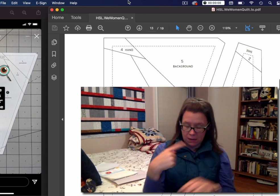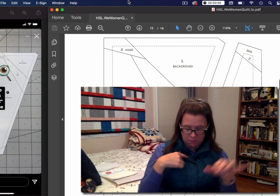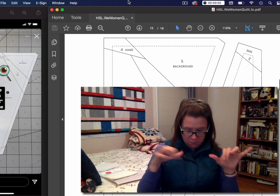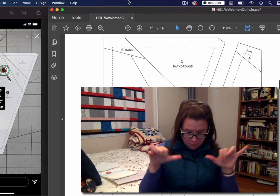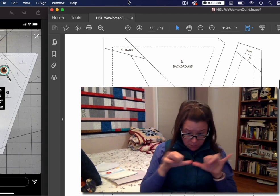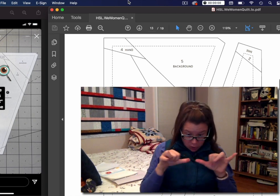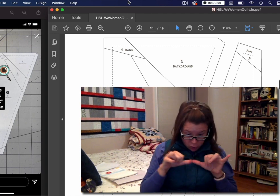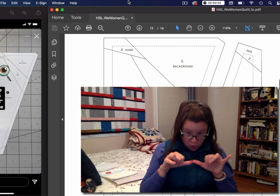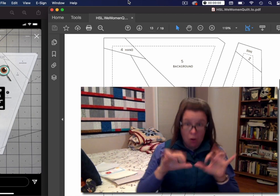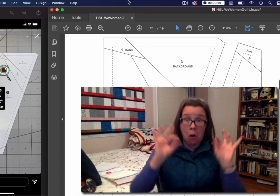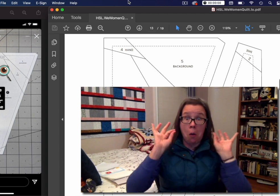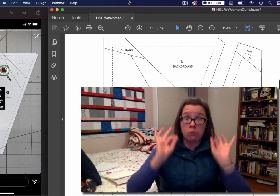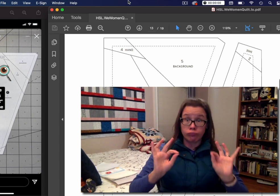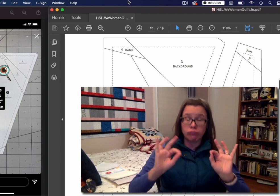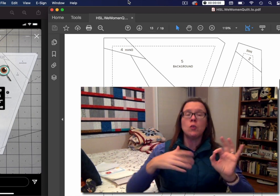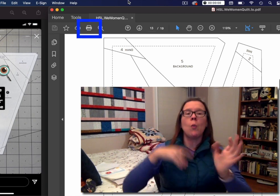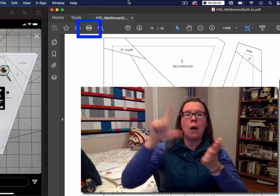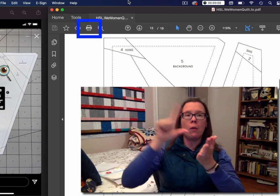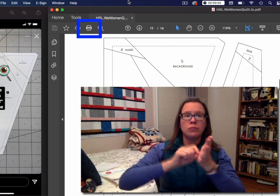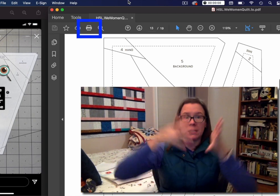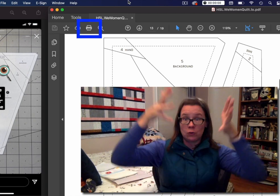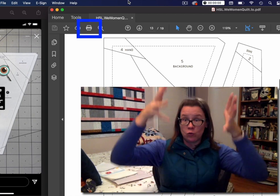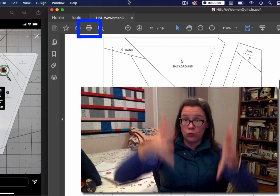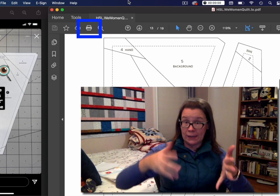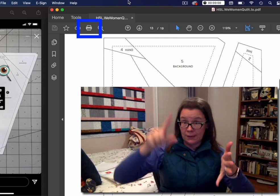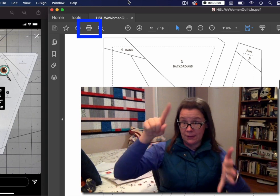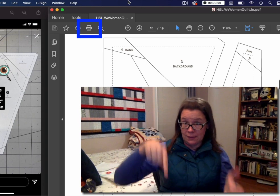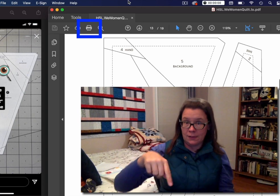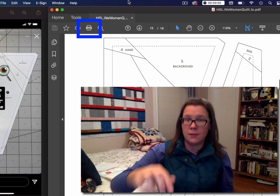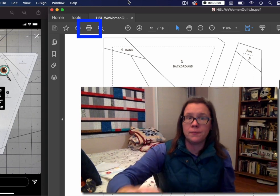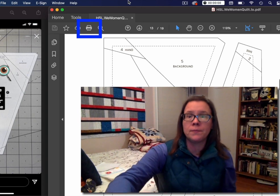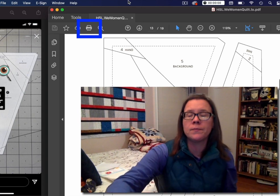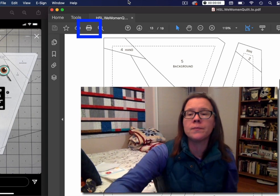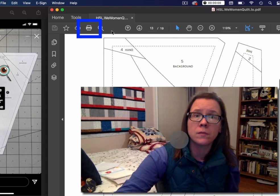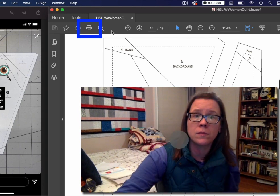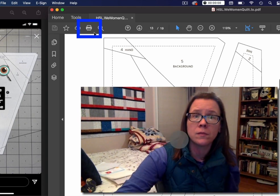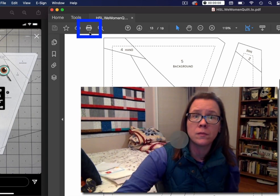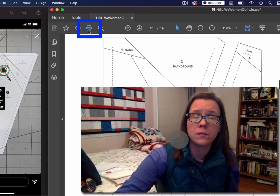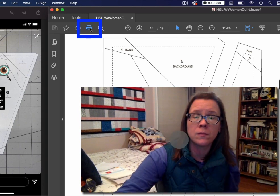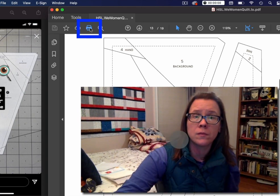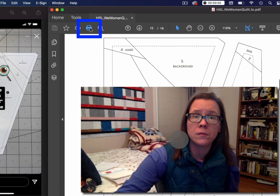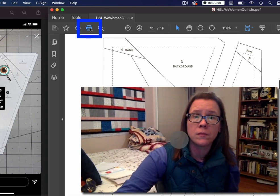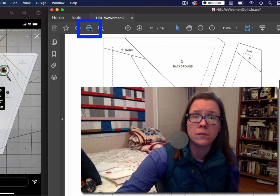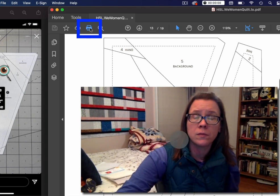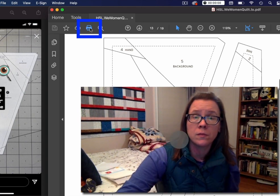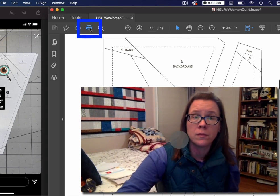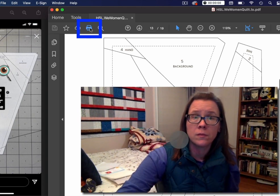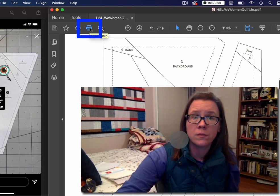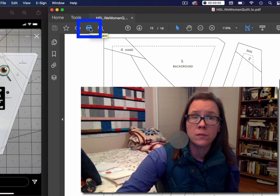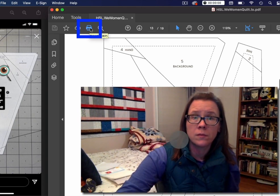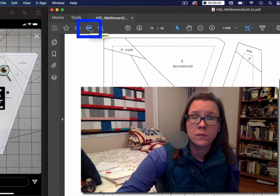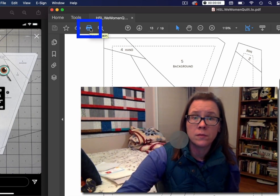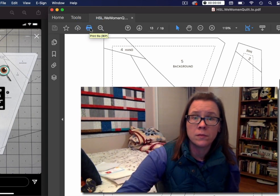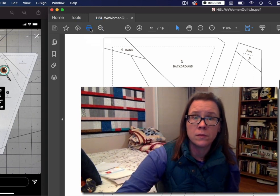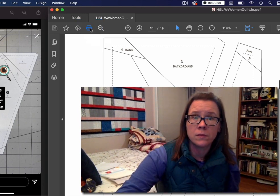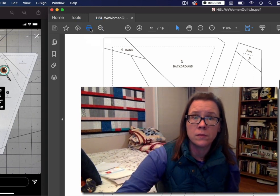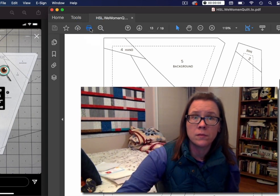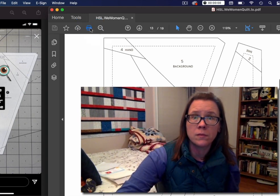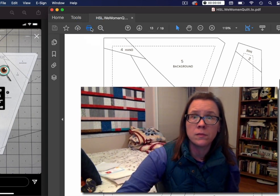page 13. So i'm going to print page 13 first, and then I will check and make sure it's all the correct